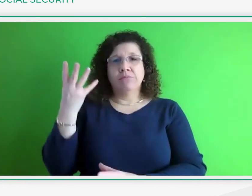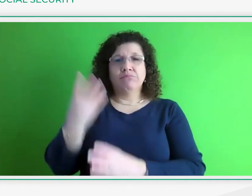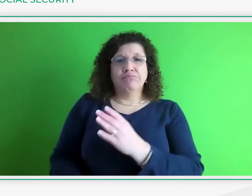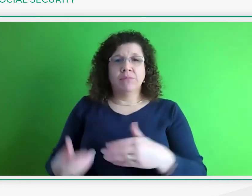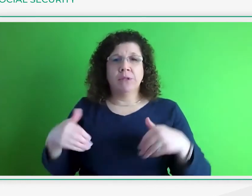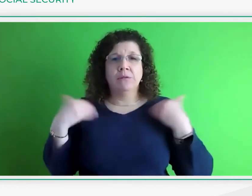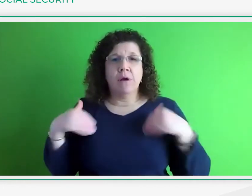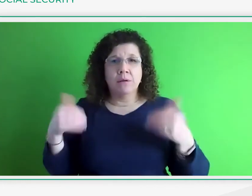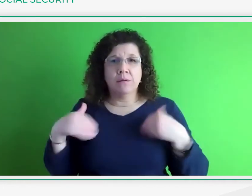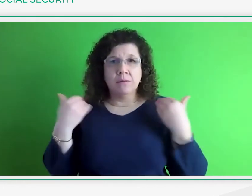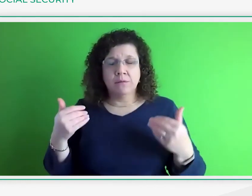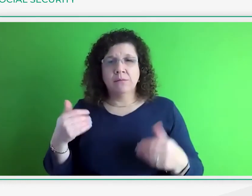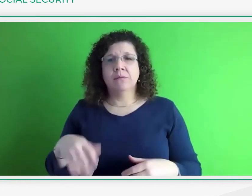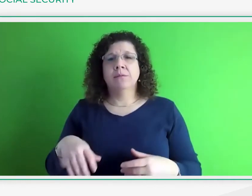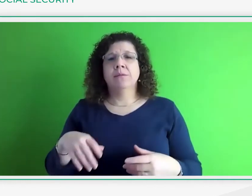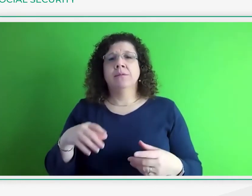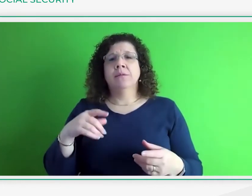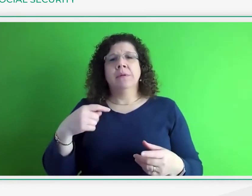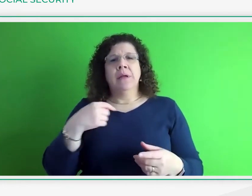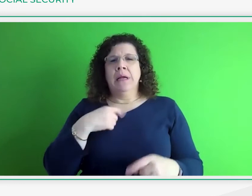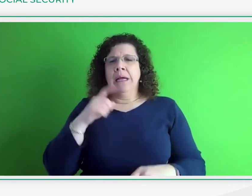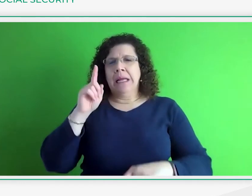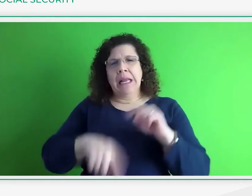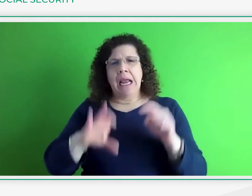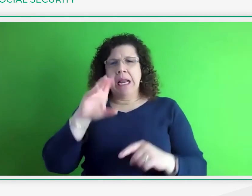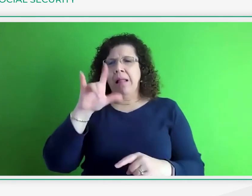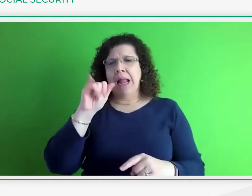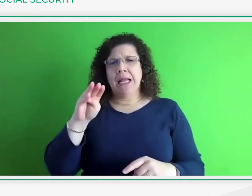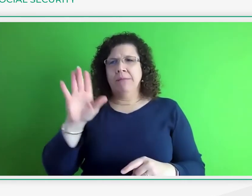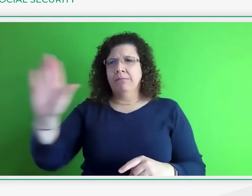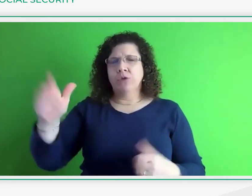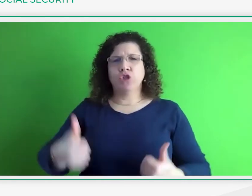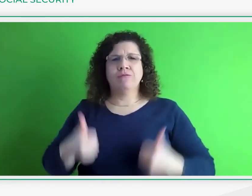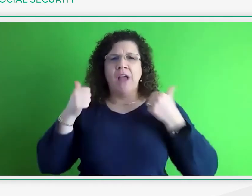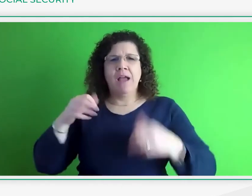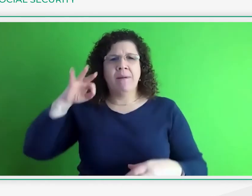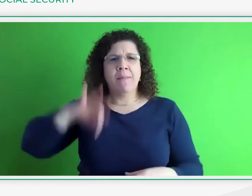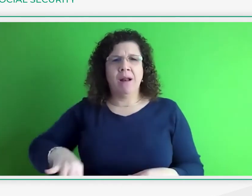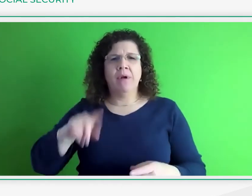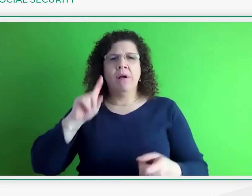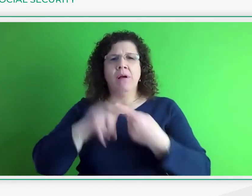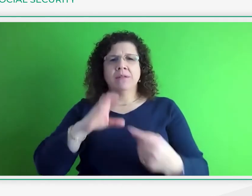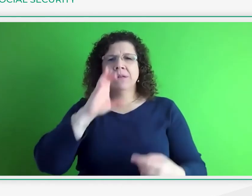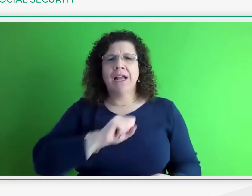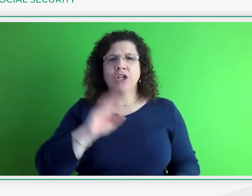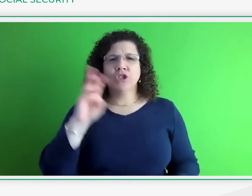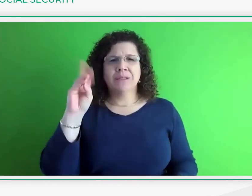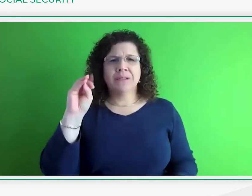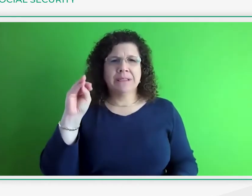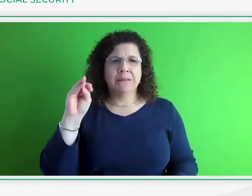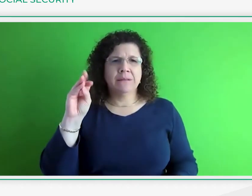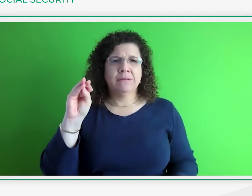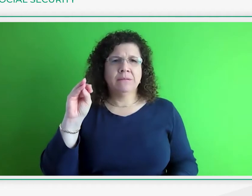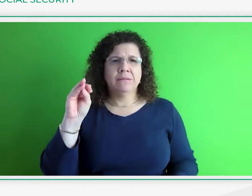If my spouse passed away at a young age, I can't claim his survivor benefits until the